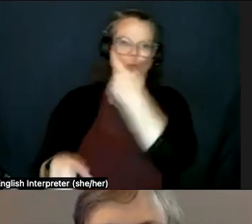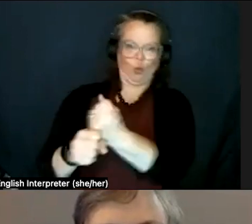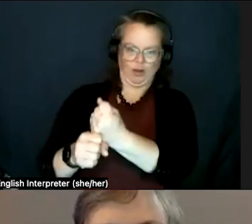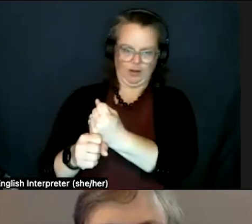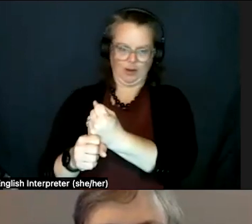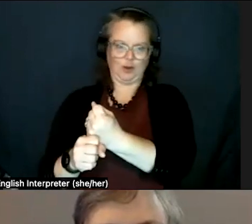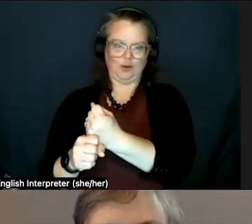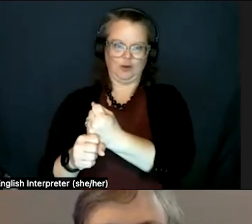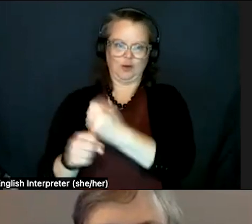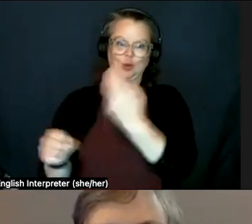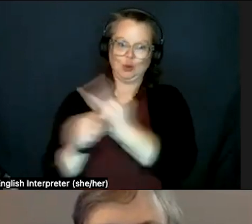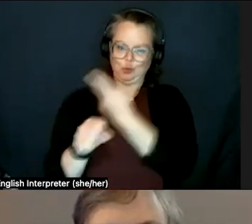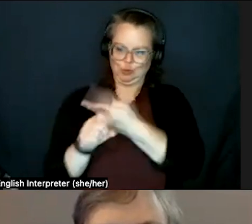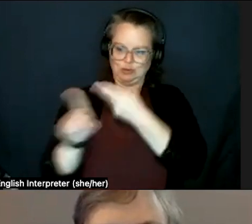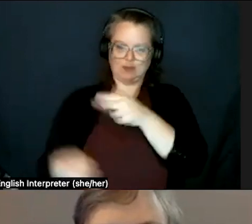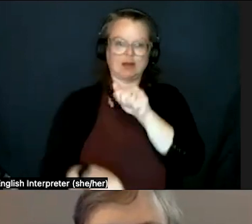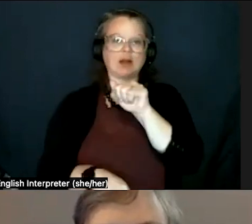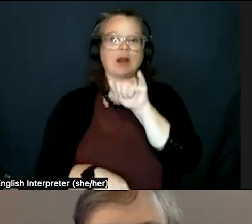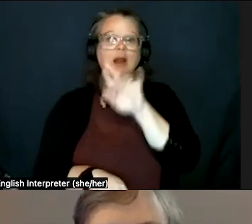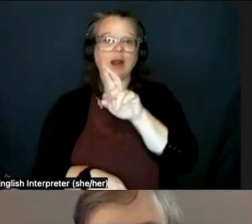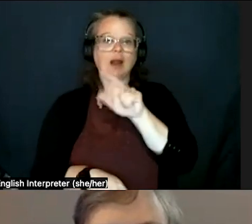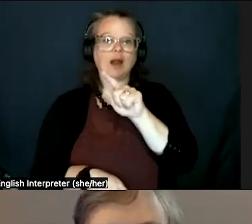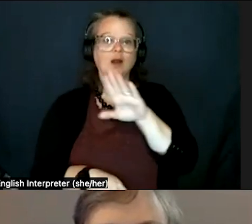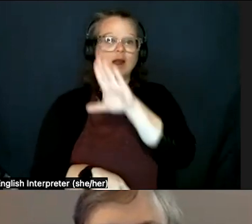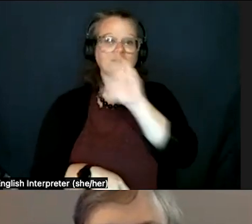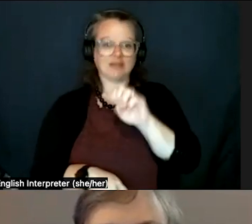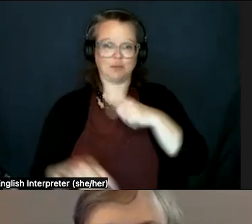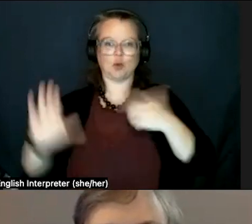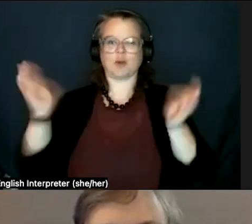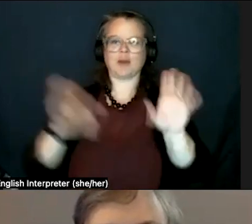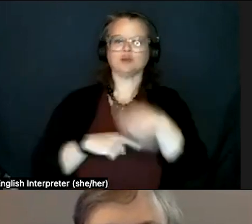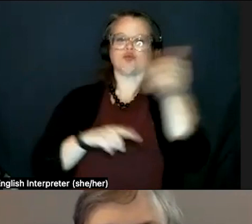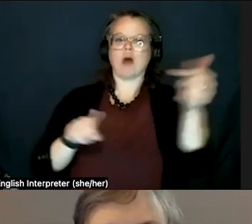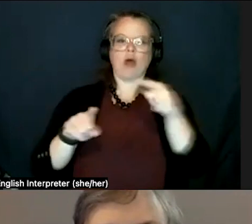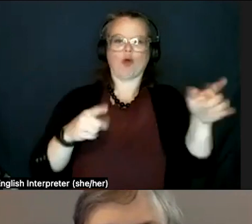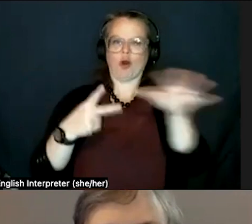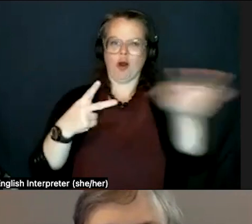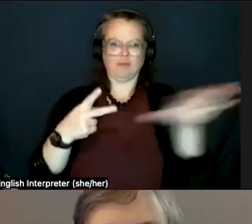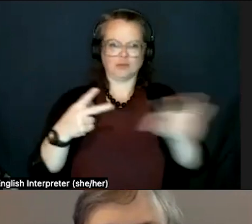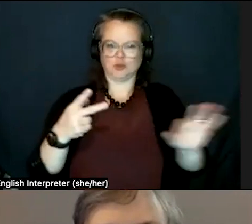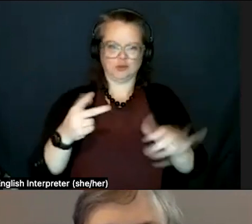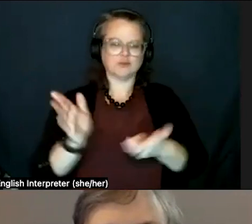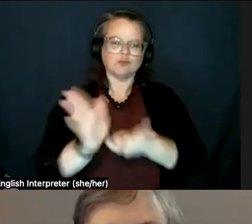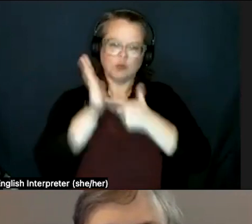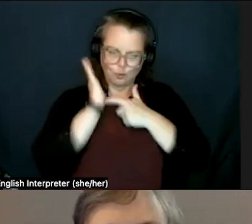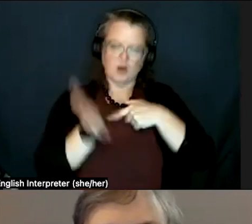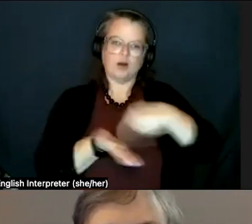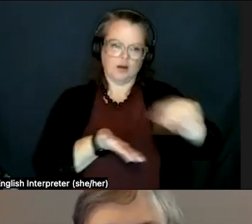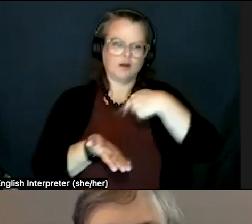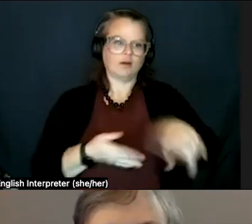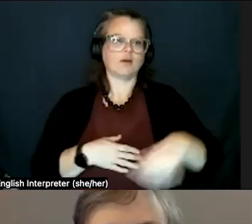Lauren: Has anyone else managed to transition from a free version to a paid version, either